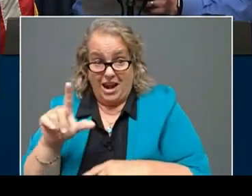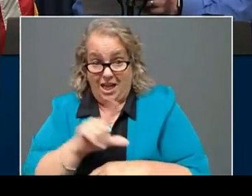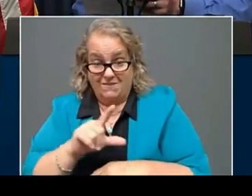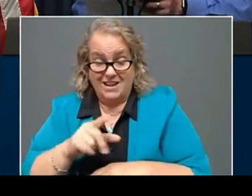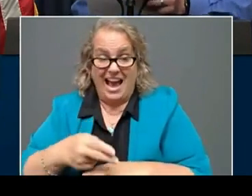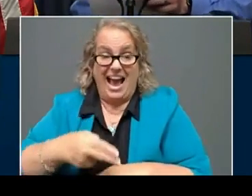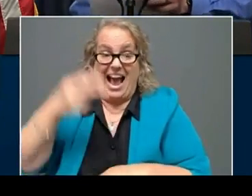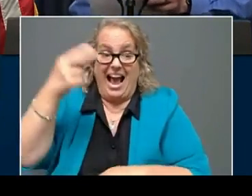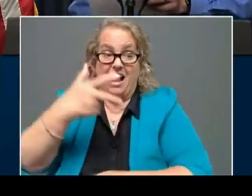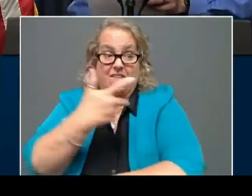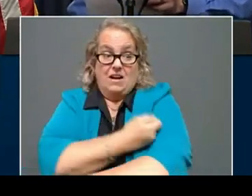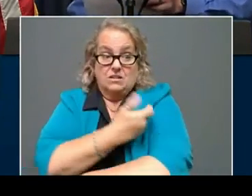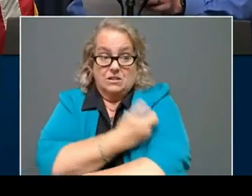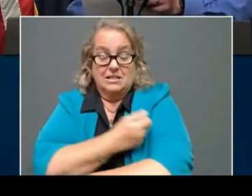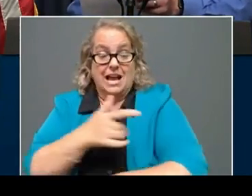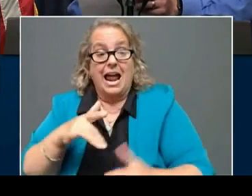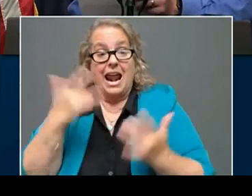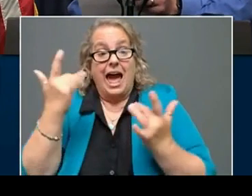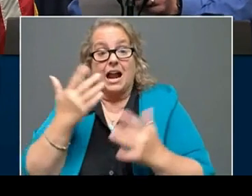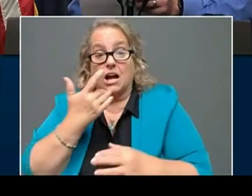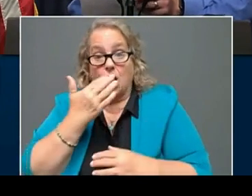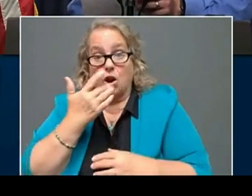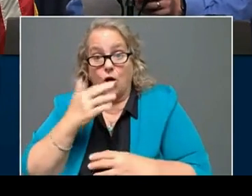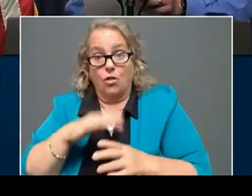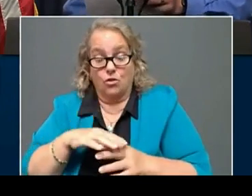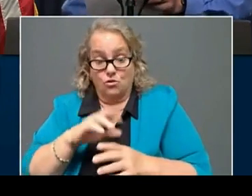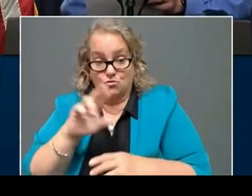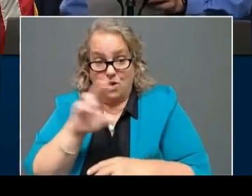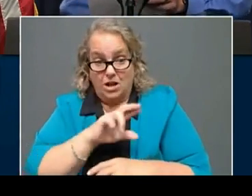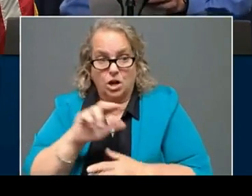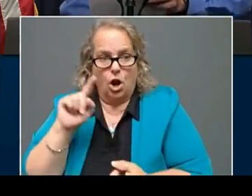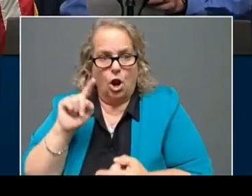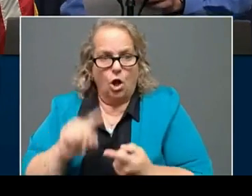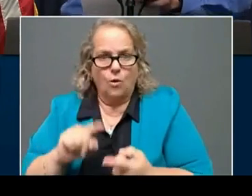colors on the right are low case rates. That does not. It's not likely to be